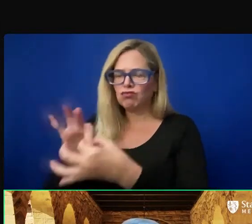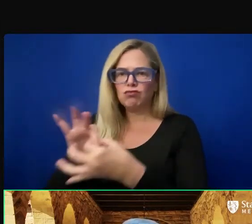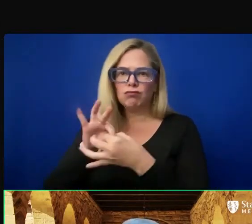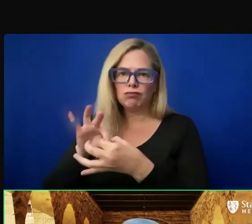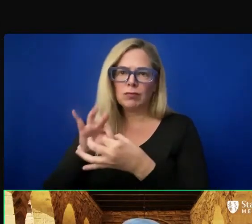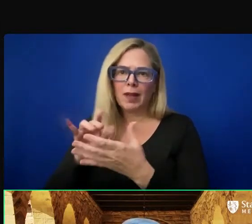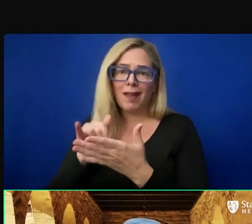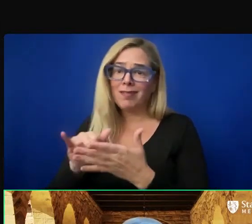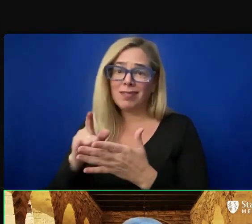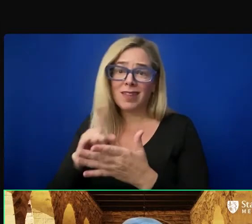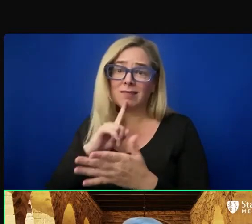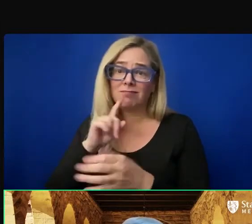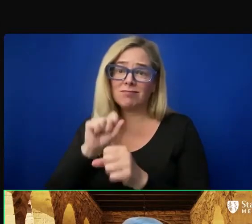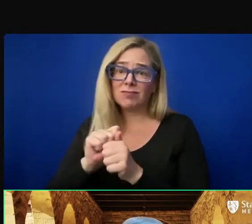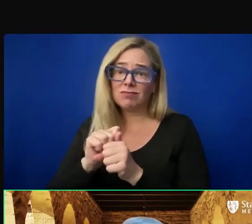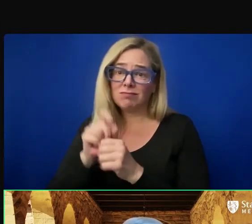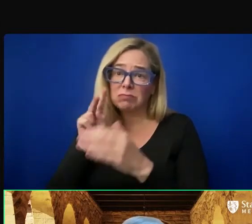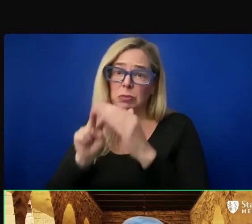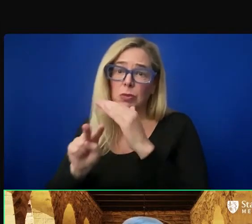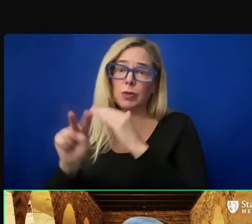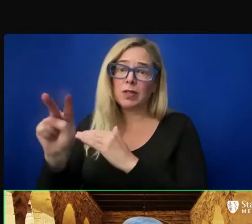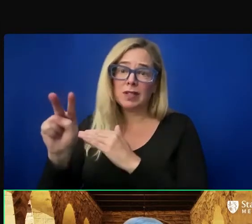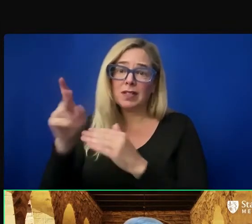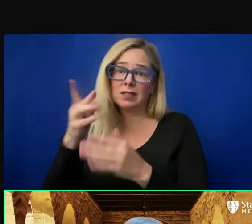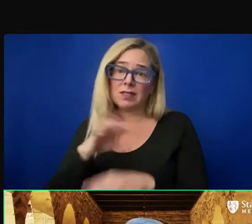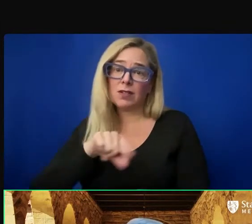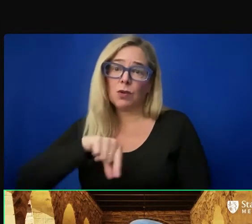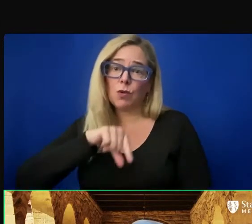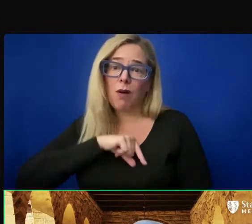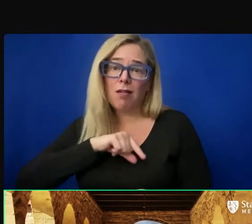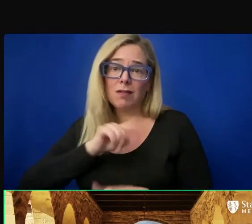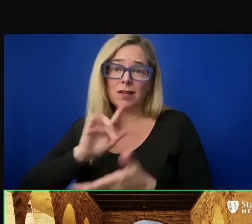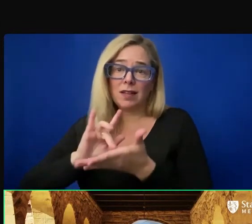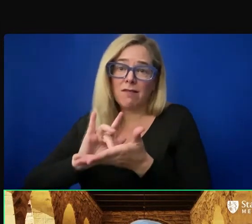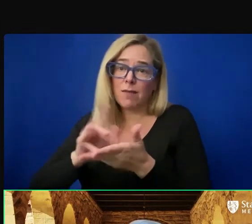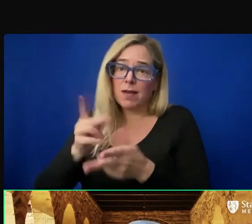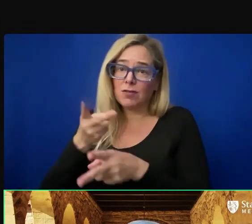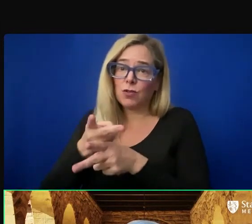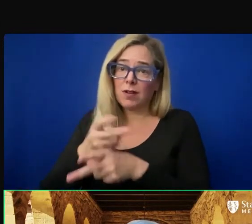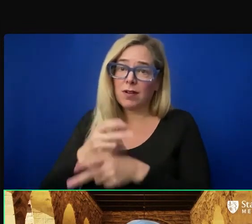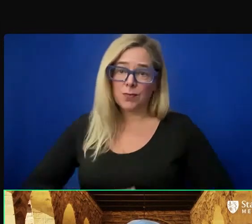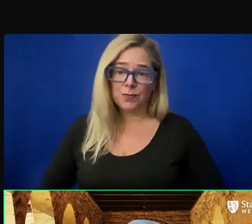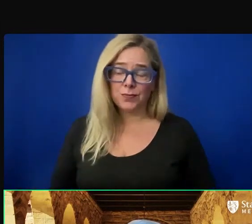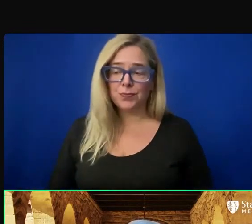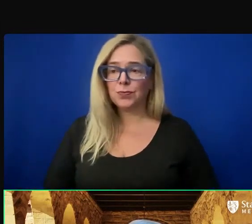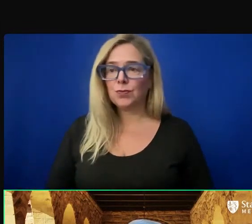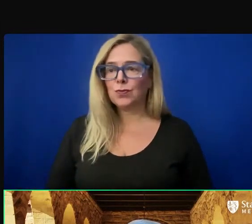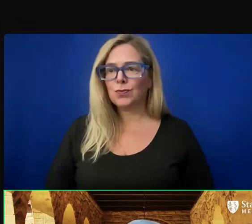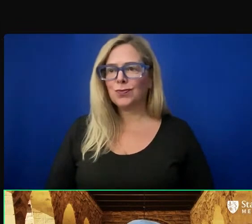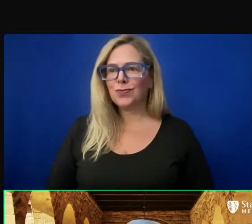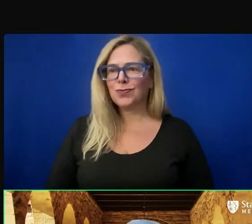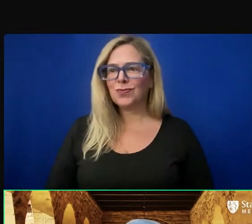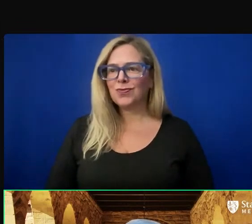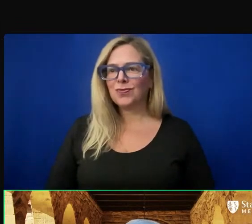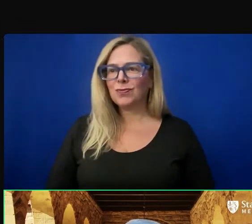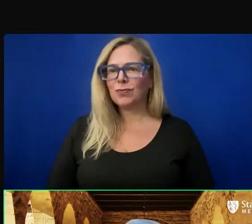quality of medical care. The snapshot of my work that I'm gonna share today